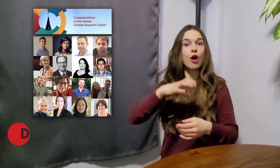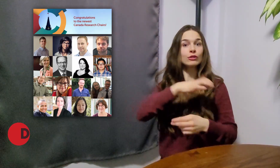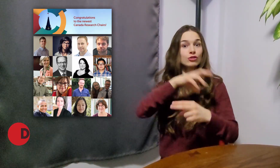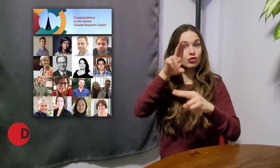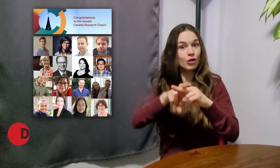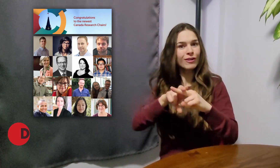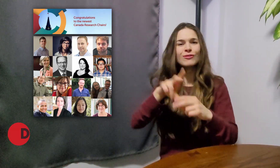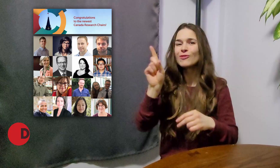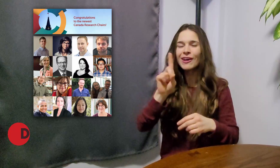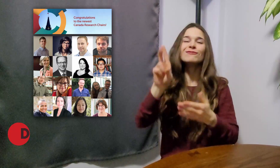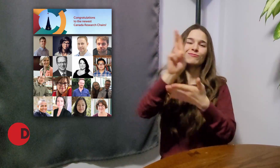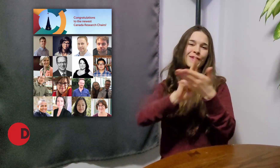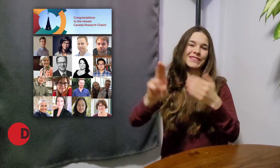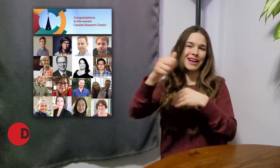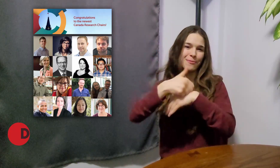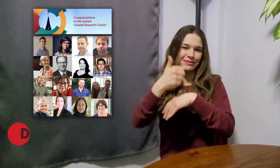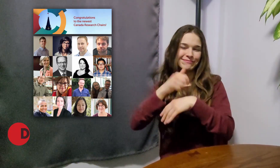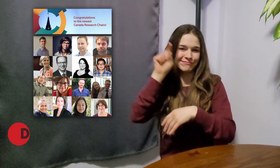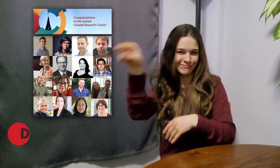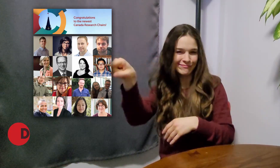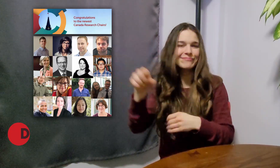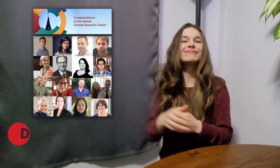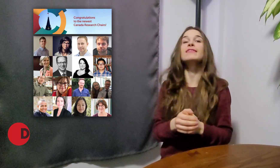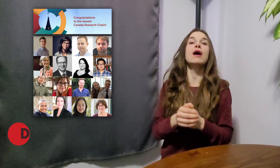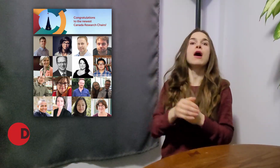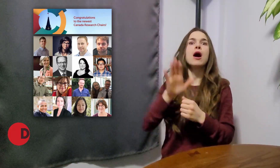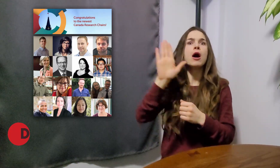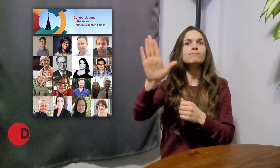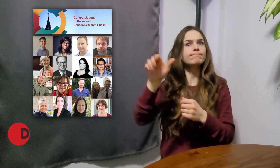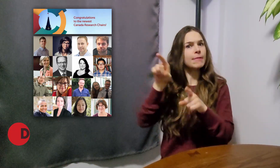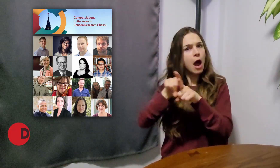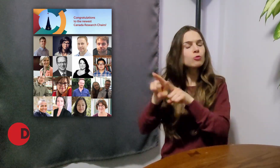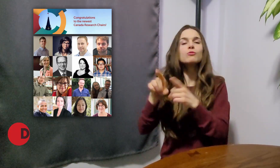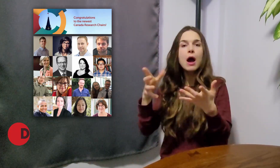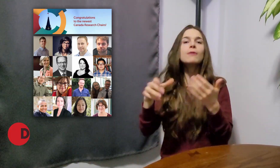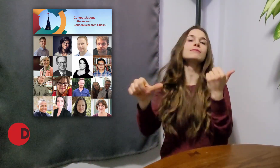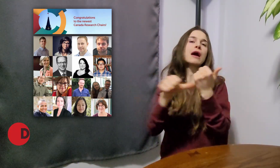full-time at University of Alberta. She is also an assistant professor